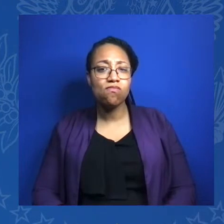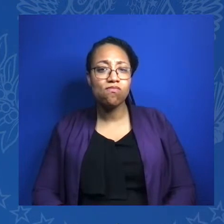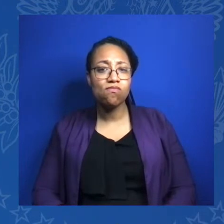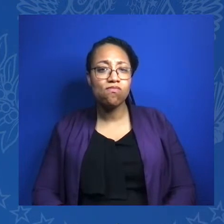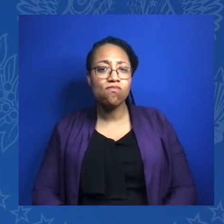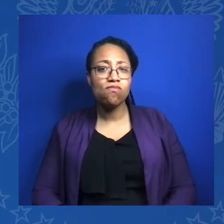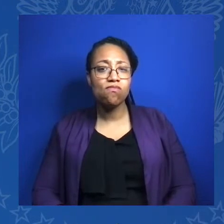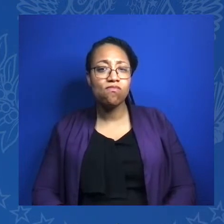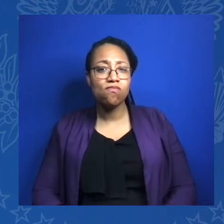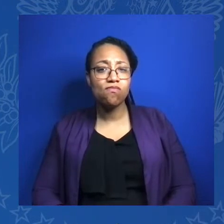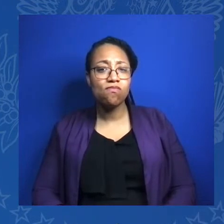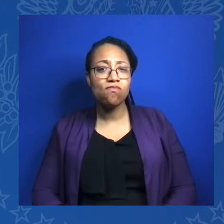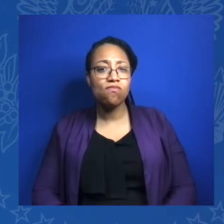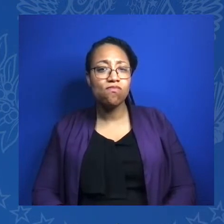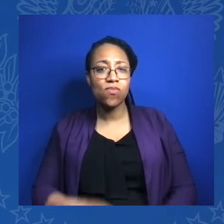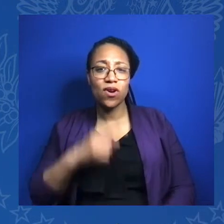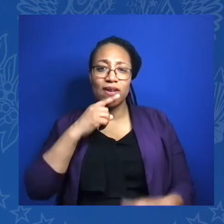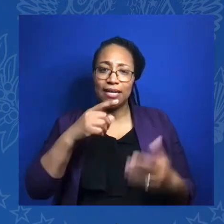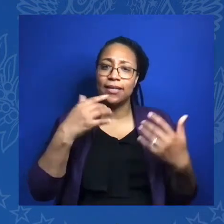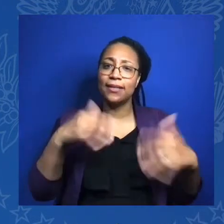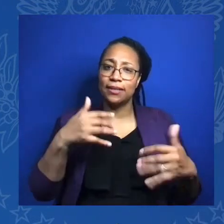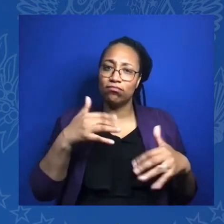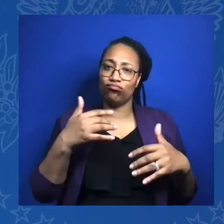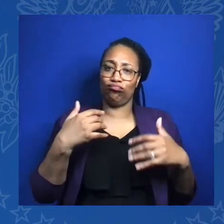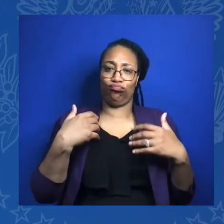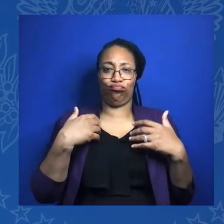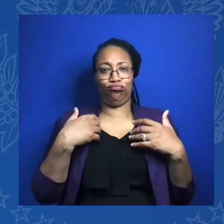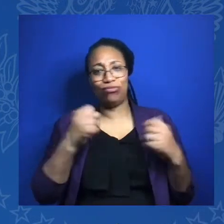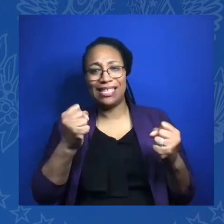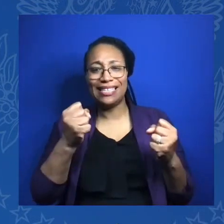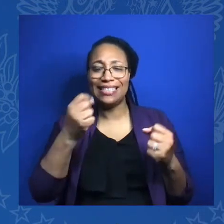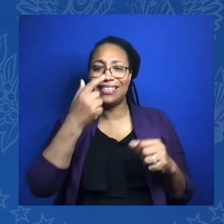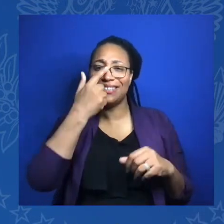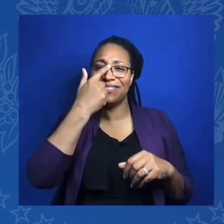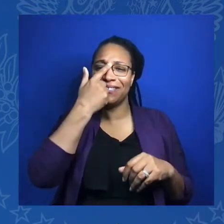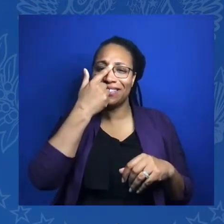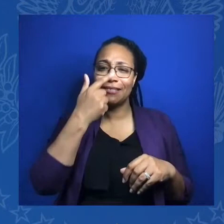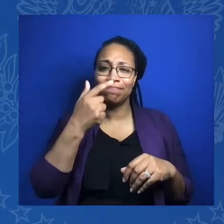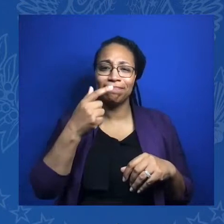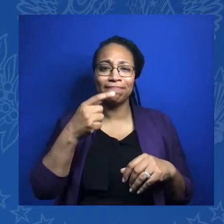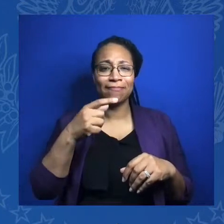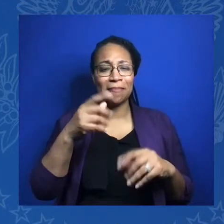Wells once said, and I quote, "The way to right wrongs